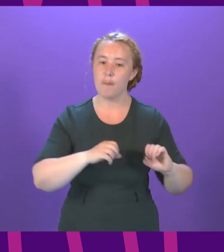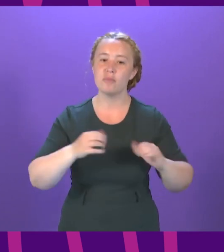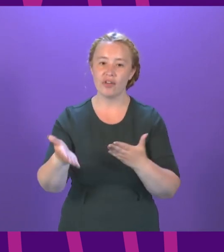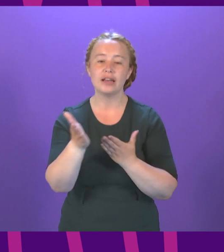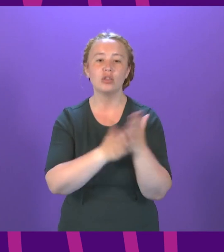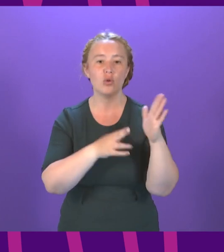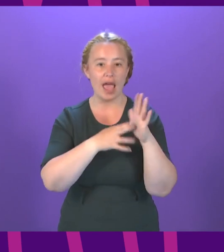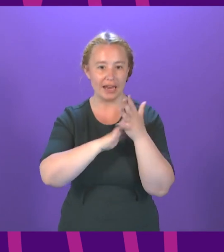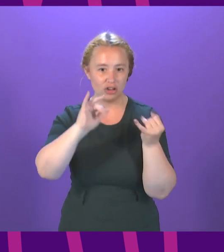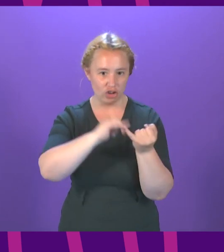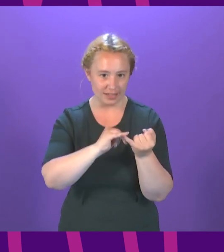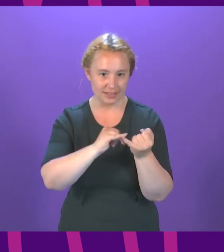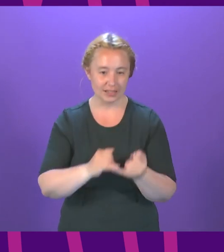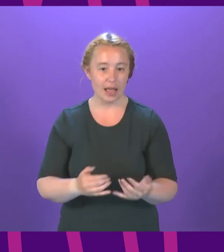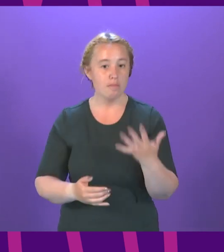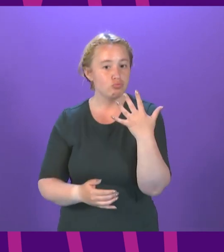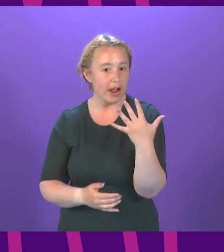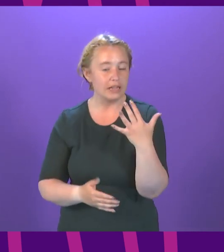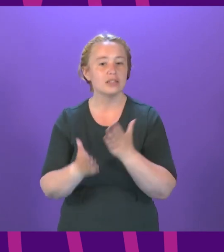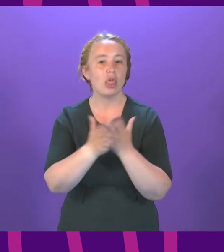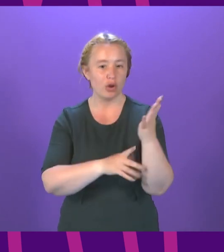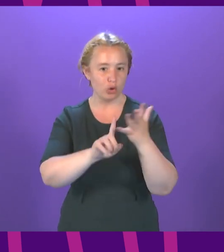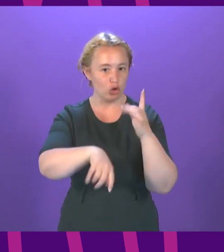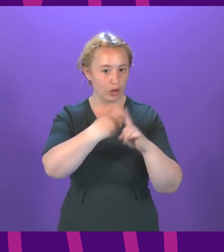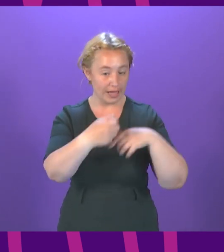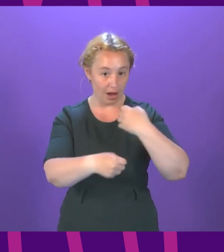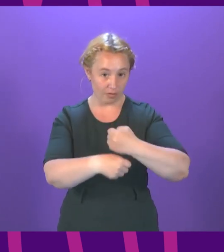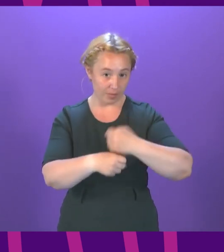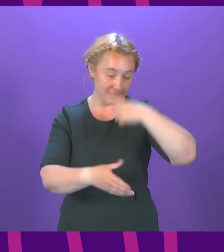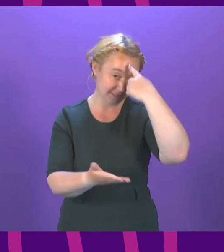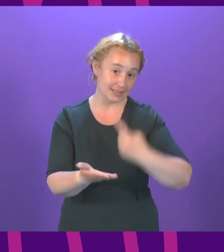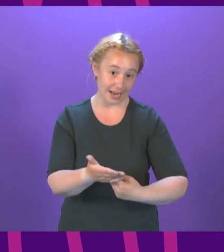The cost of the kits is set by the UK Government and the process is managed through its contract